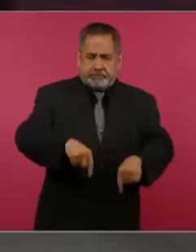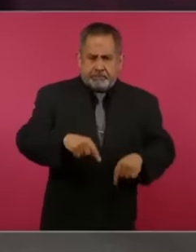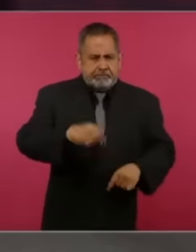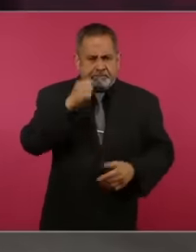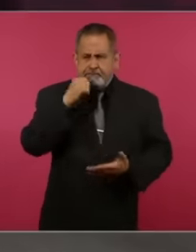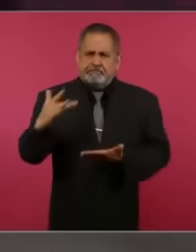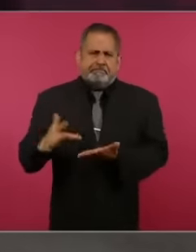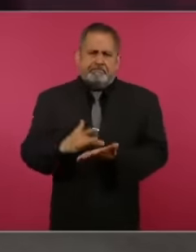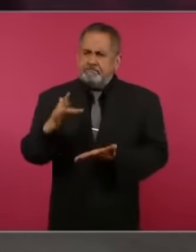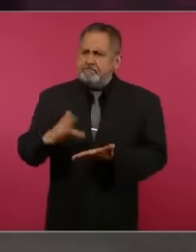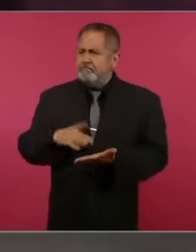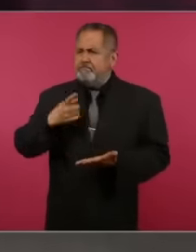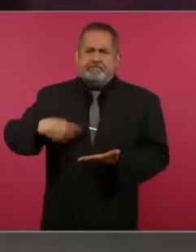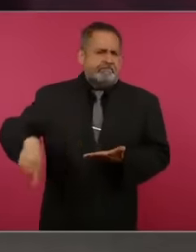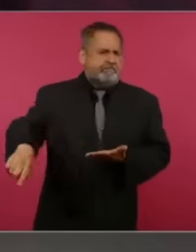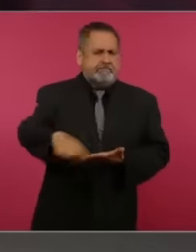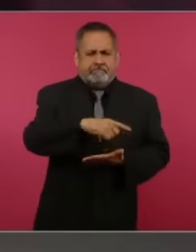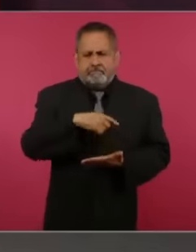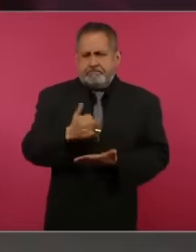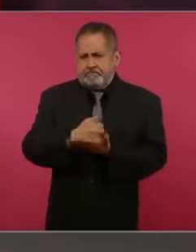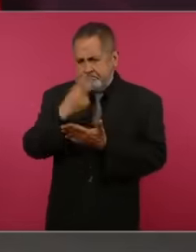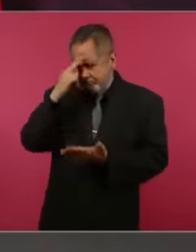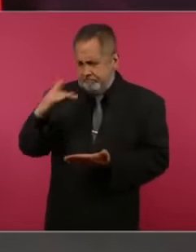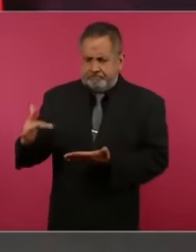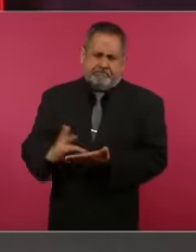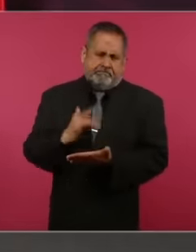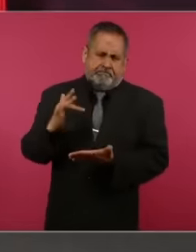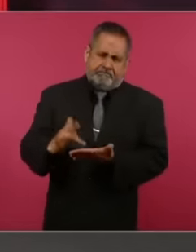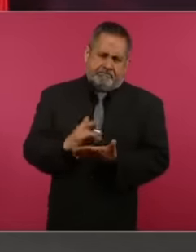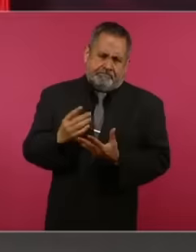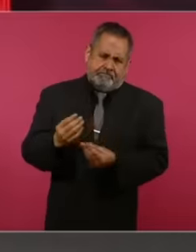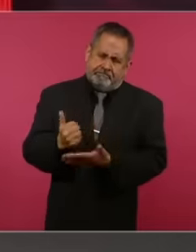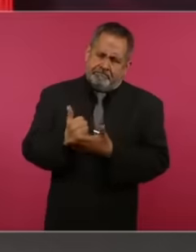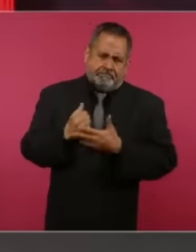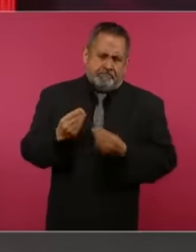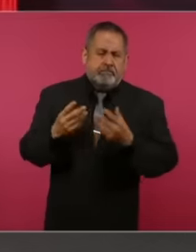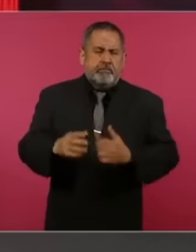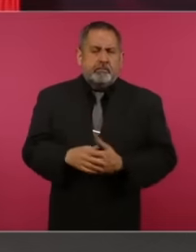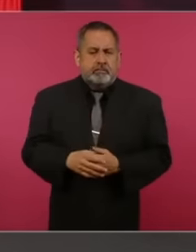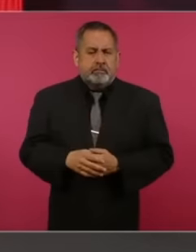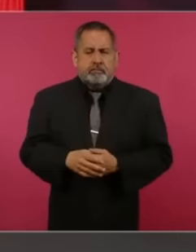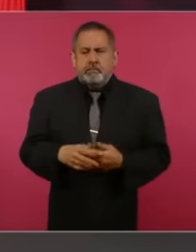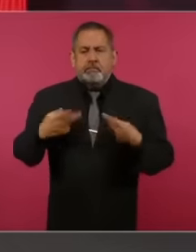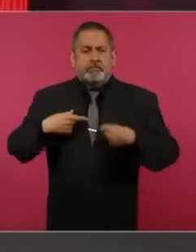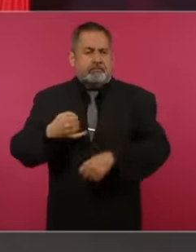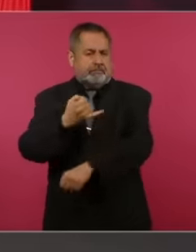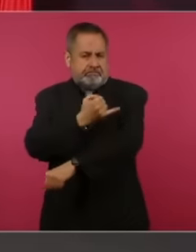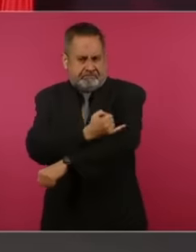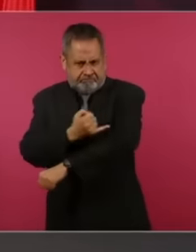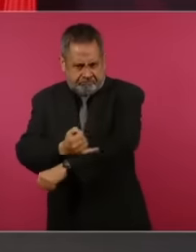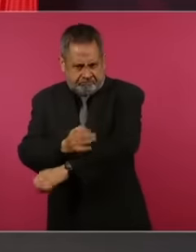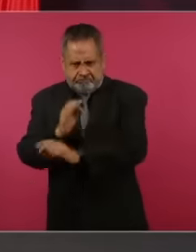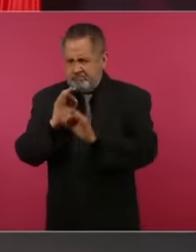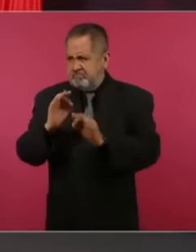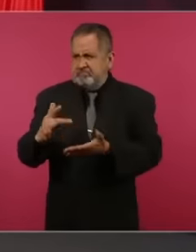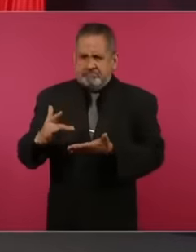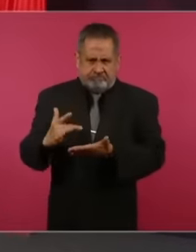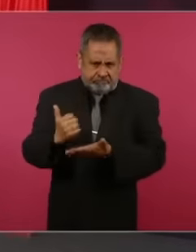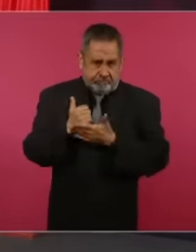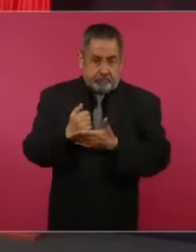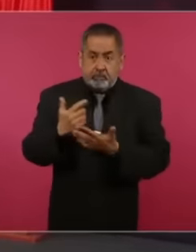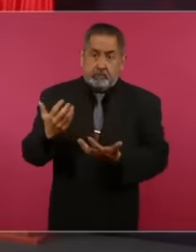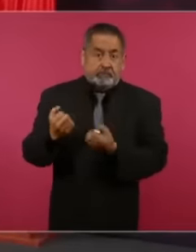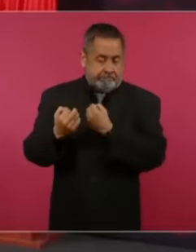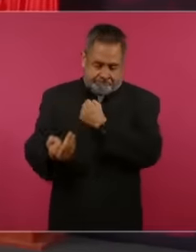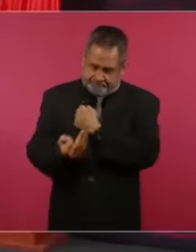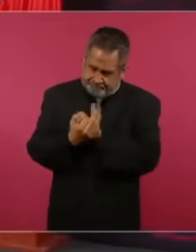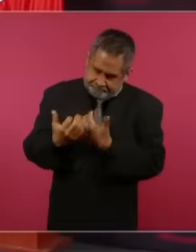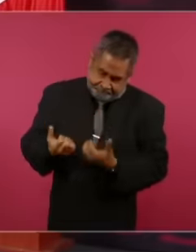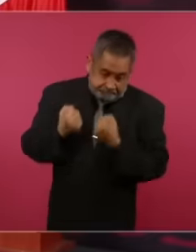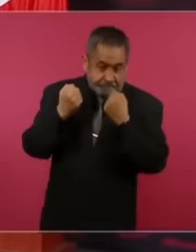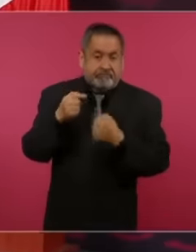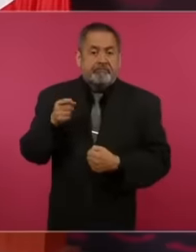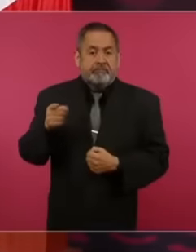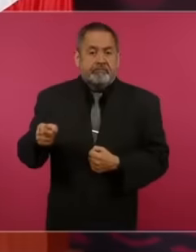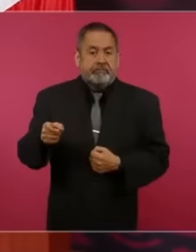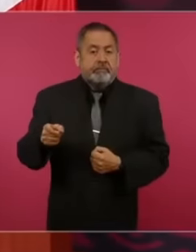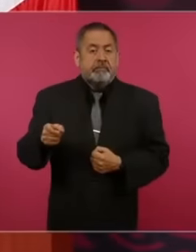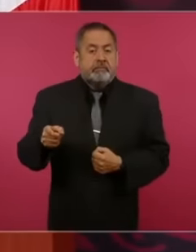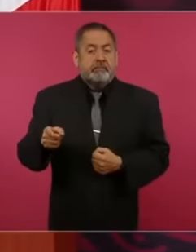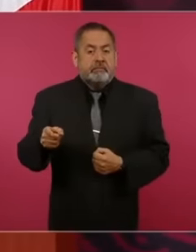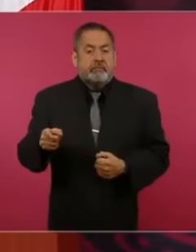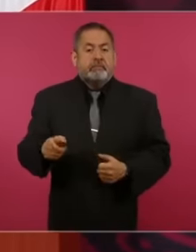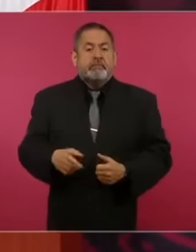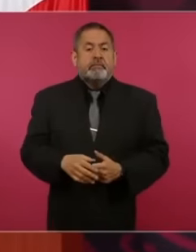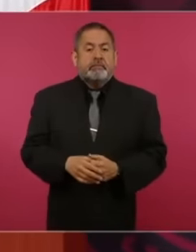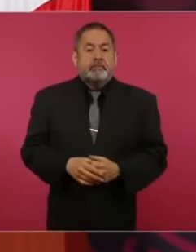always always always uh the people of Iztapalapa brought me forward when the